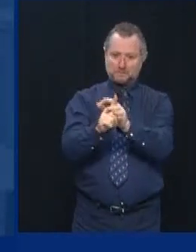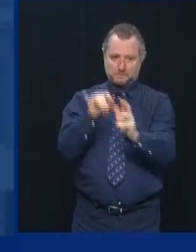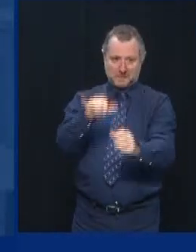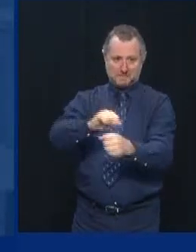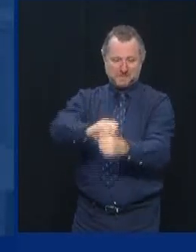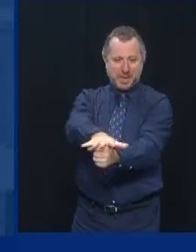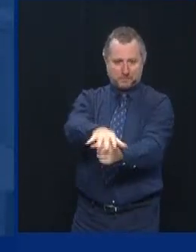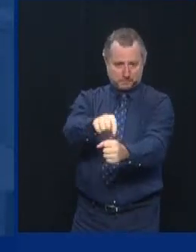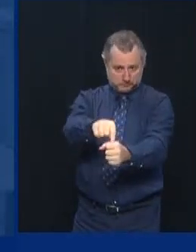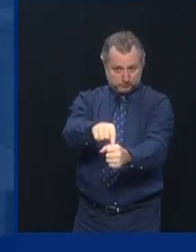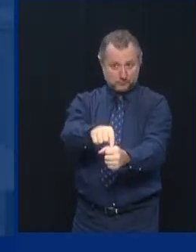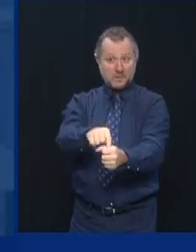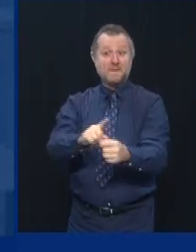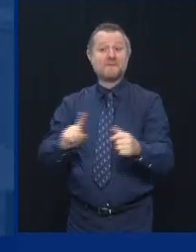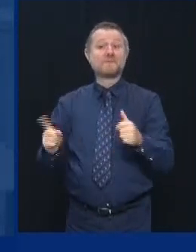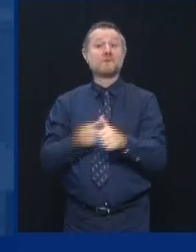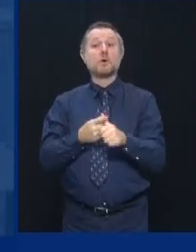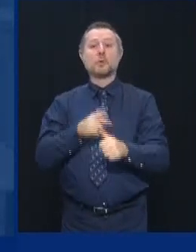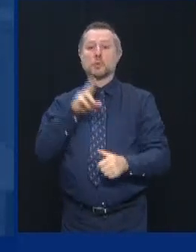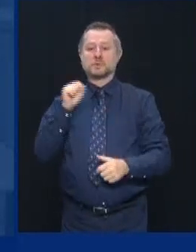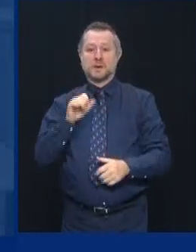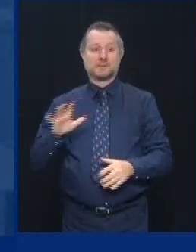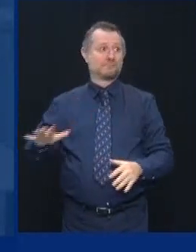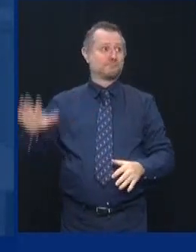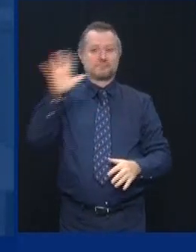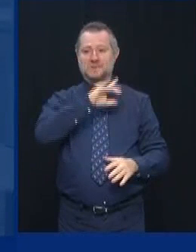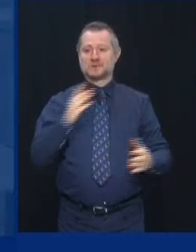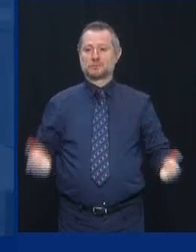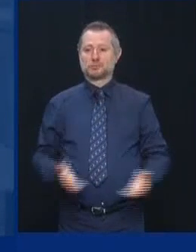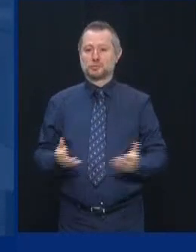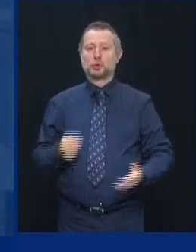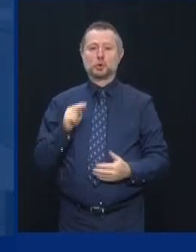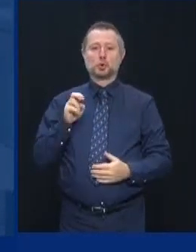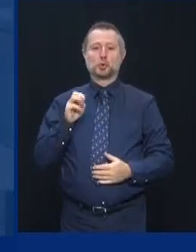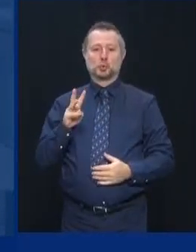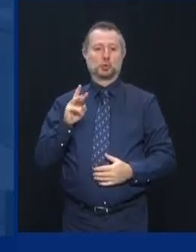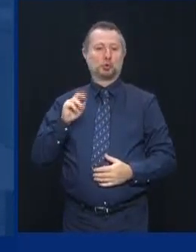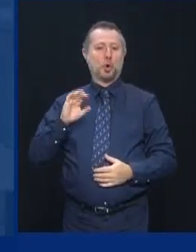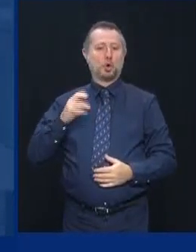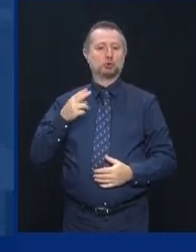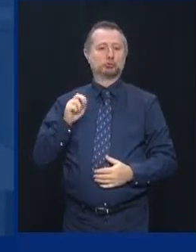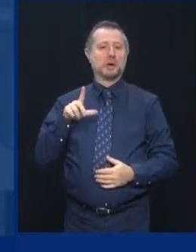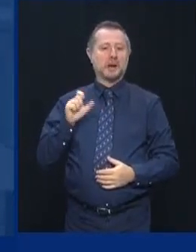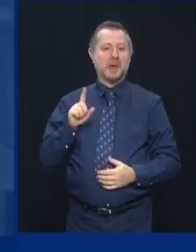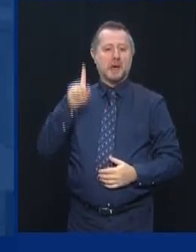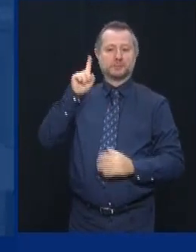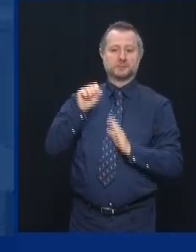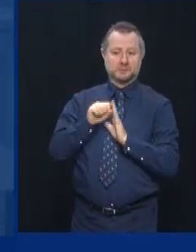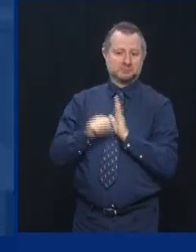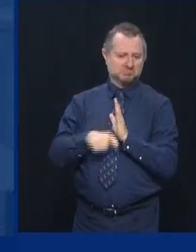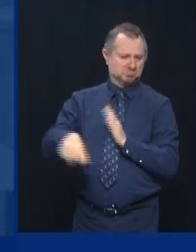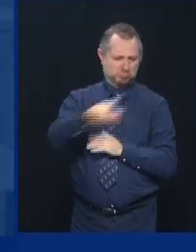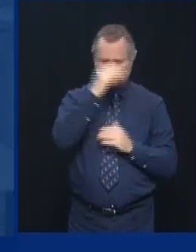NEW ROCHELLE. YOU WIN. THREE QUESTIONS TODAY. WE HAD THE FIRST HOTSPOT CLUSTER